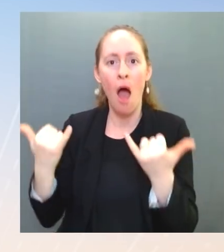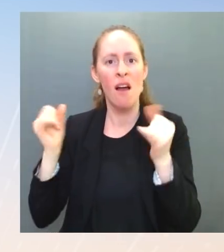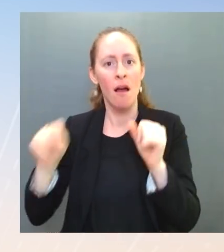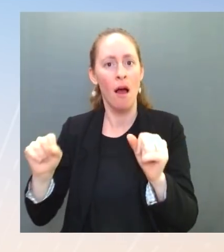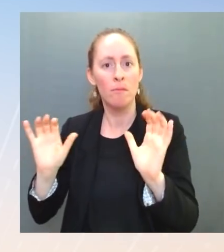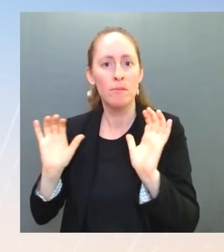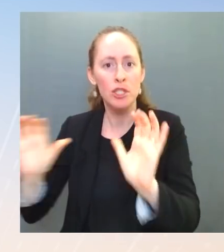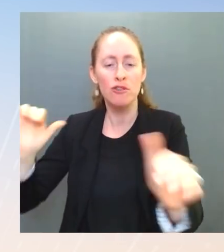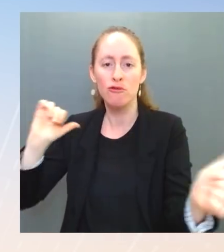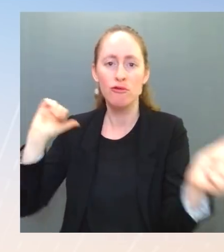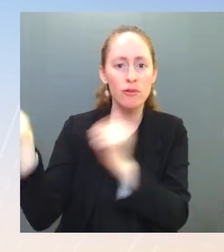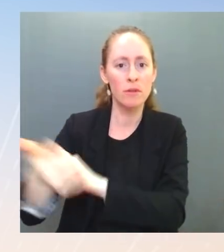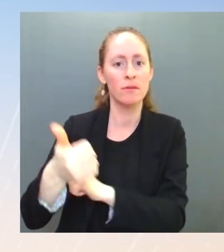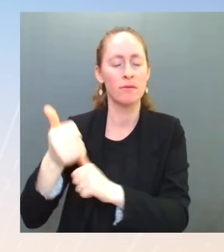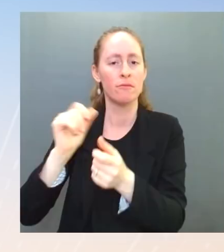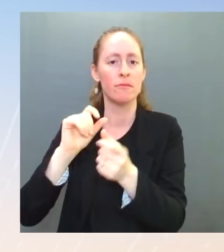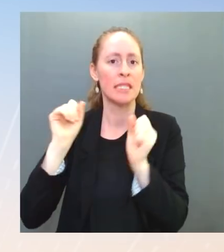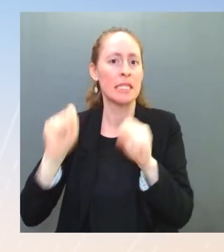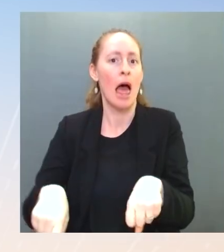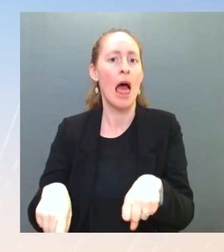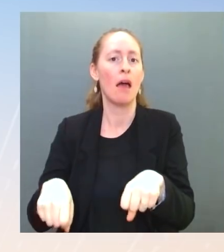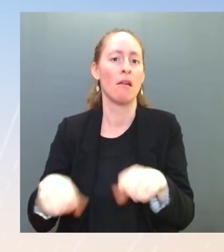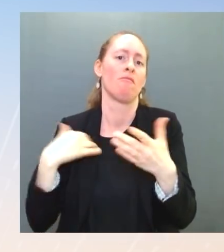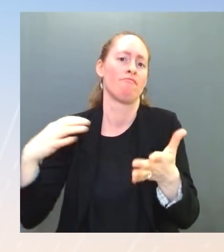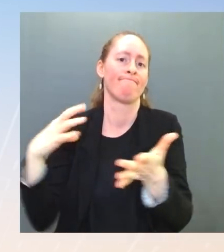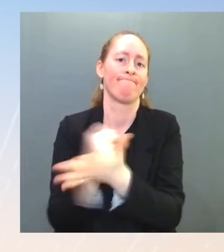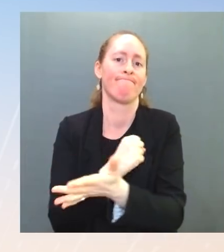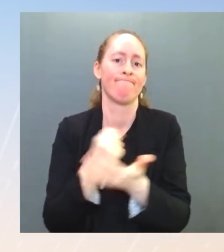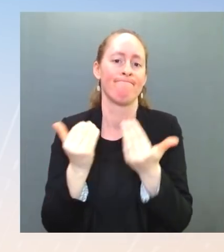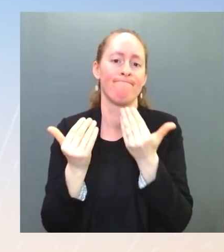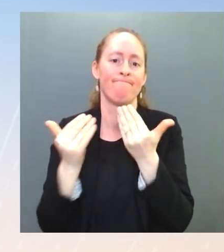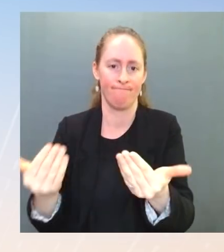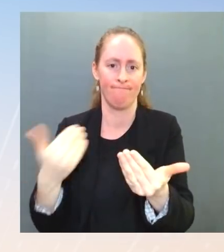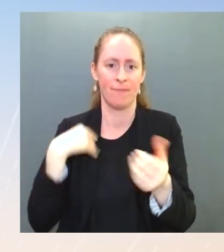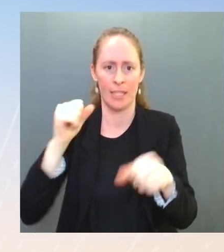to put in place background checks, to put in place a requirement of serial numbers,